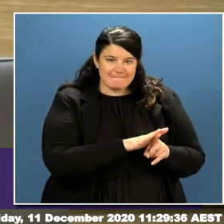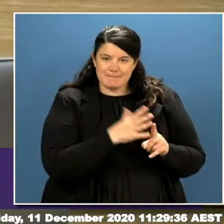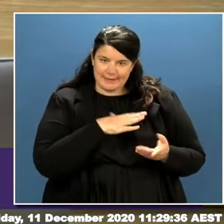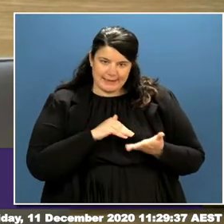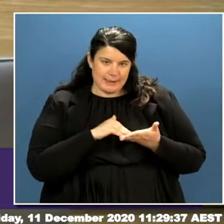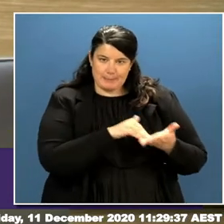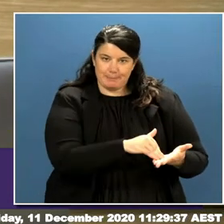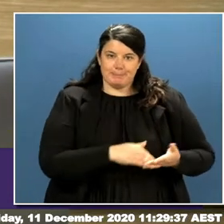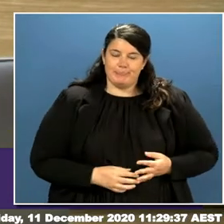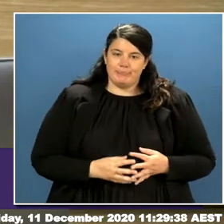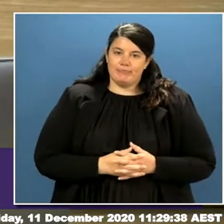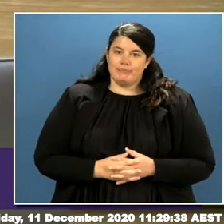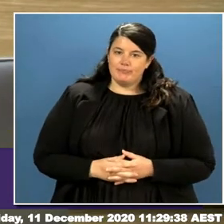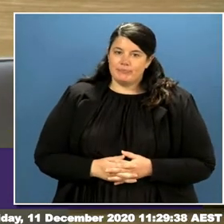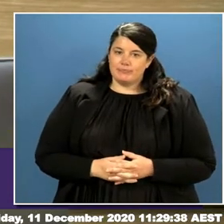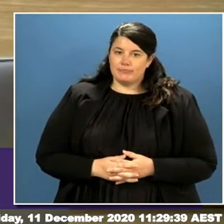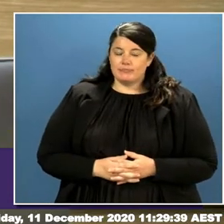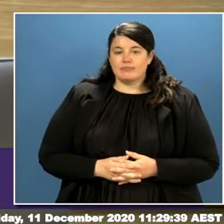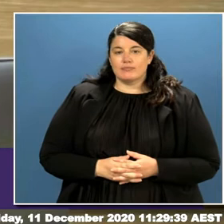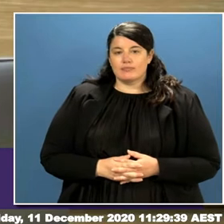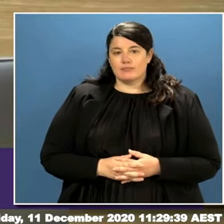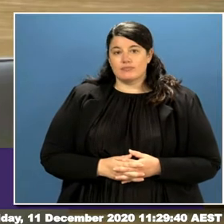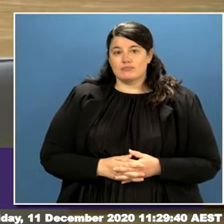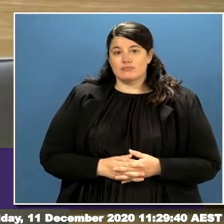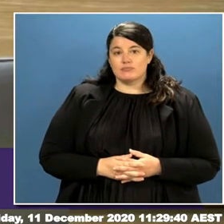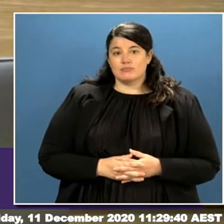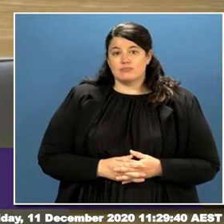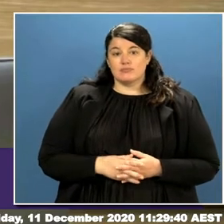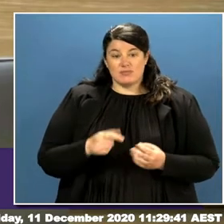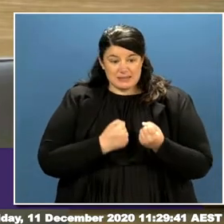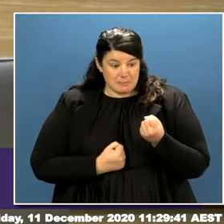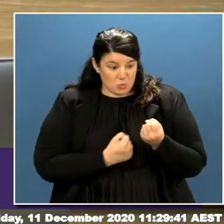Ms Fullwood details the support provided to Rohan, particularly by Rohan's